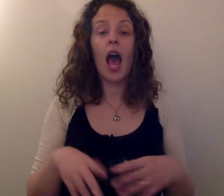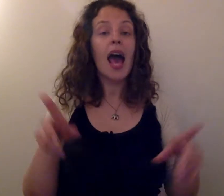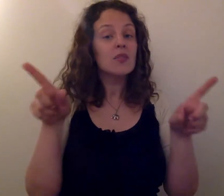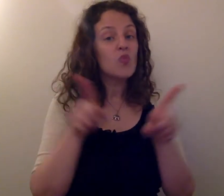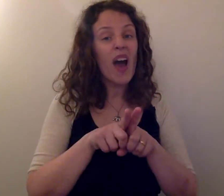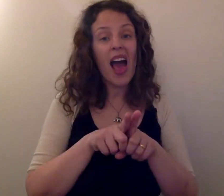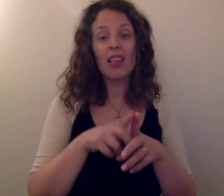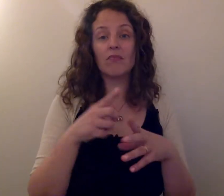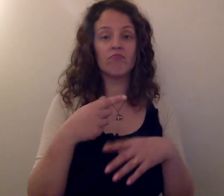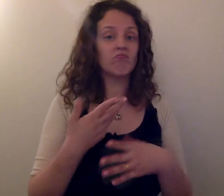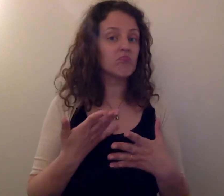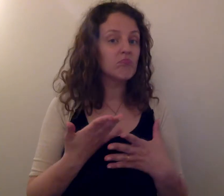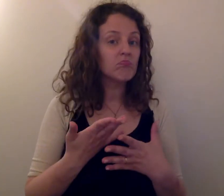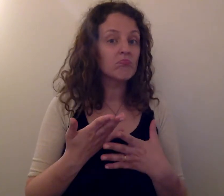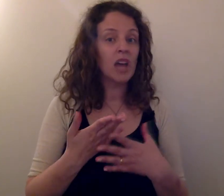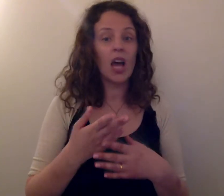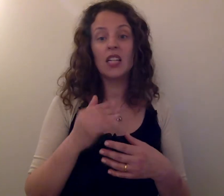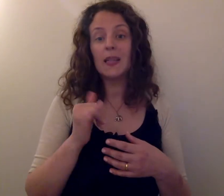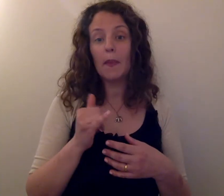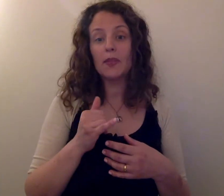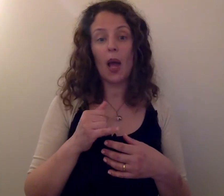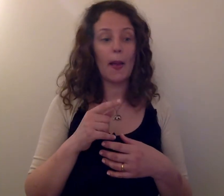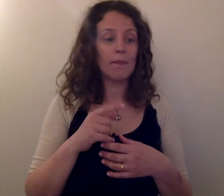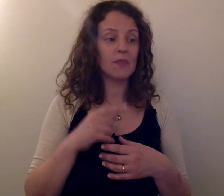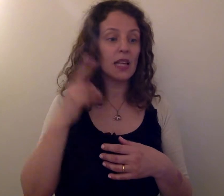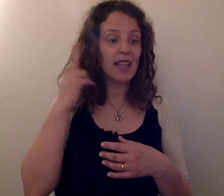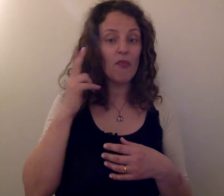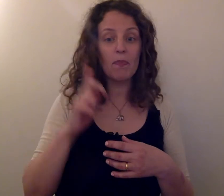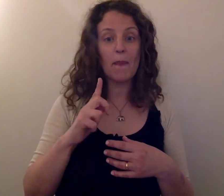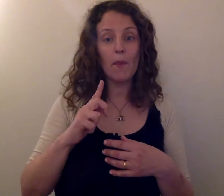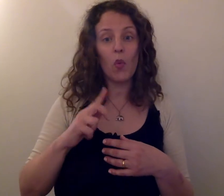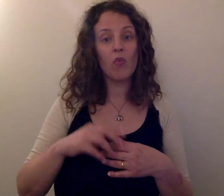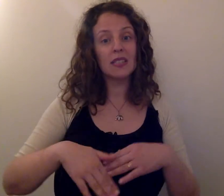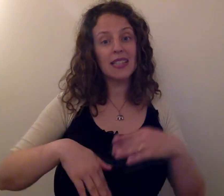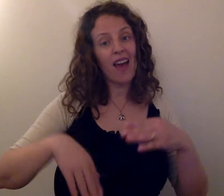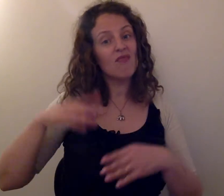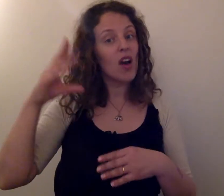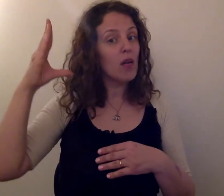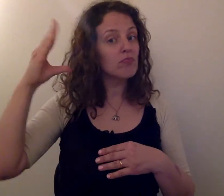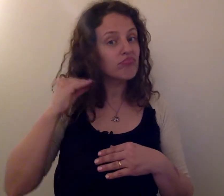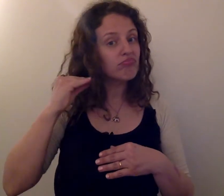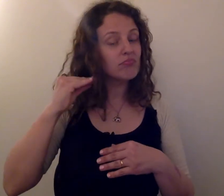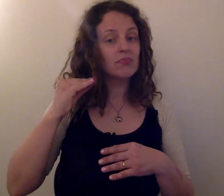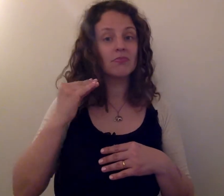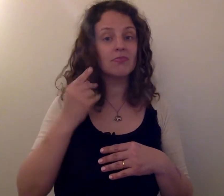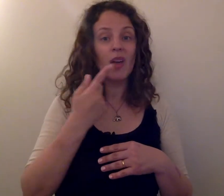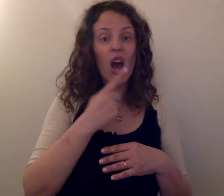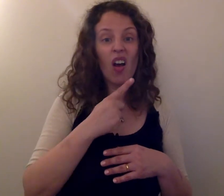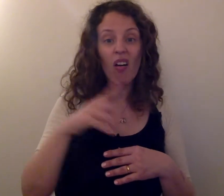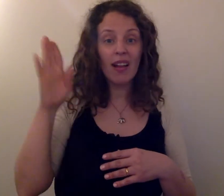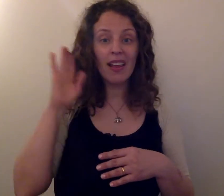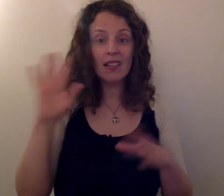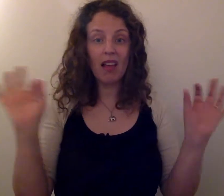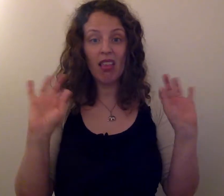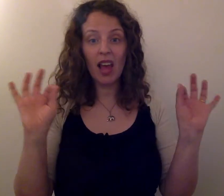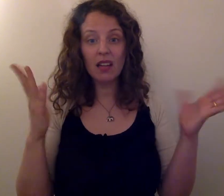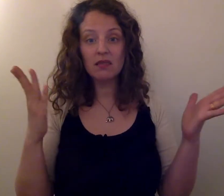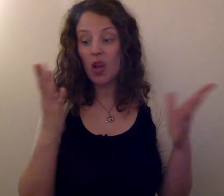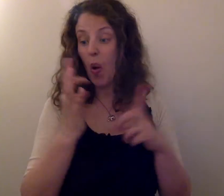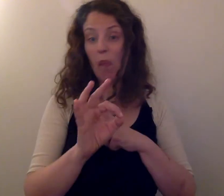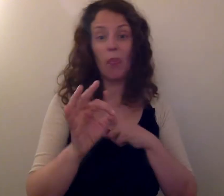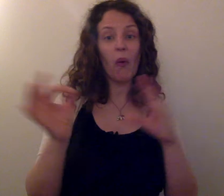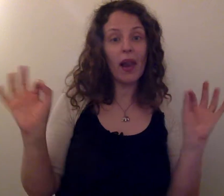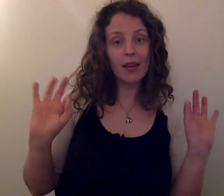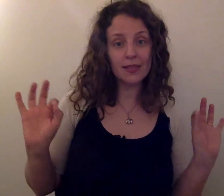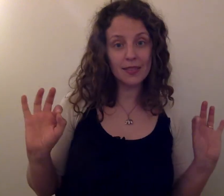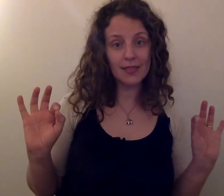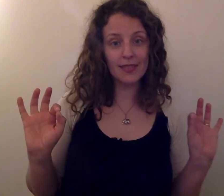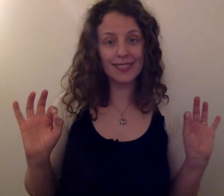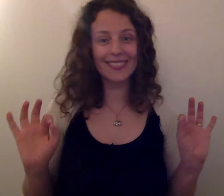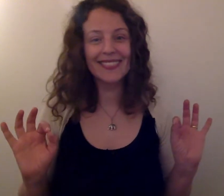As well if a person is profoundly deaf, they can't hear anything, so it's pointless.